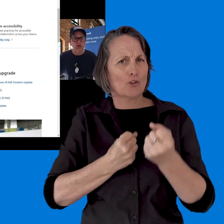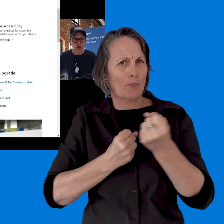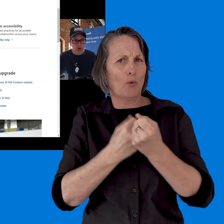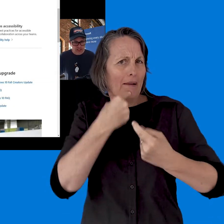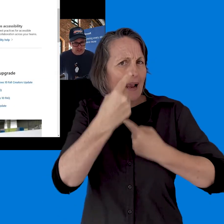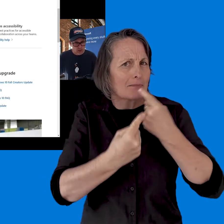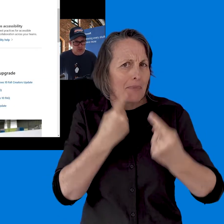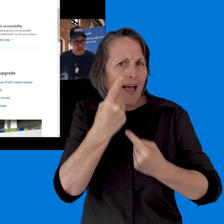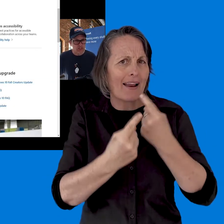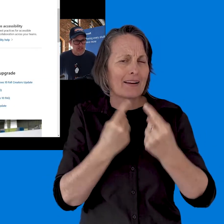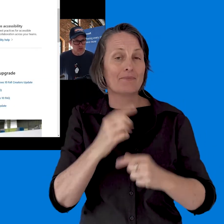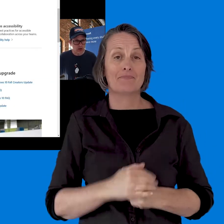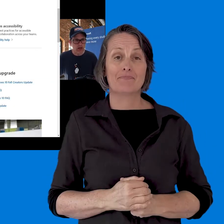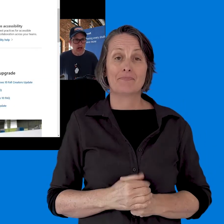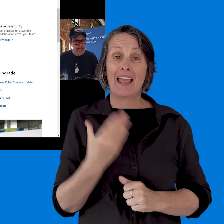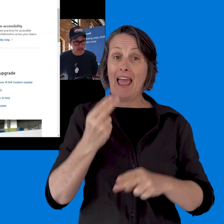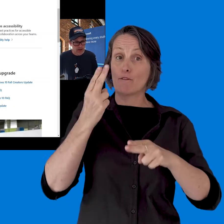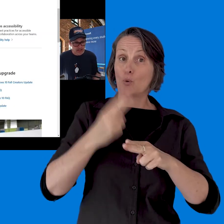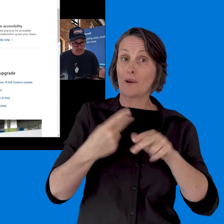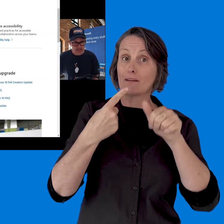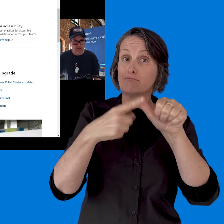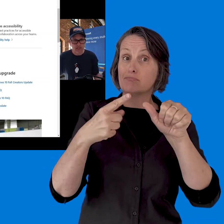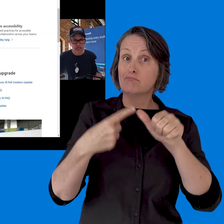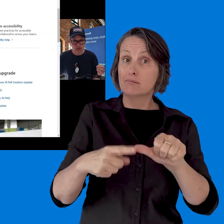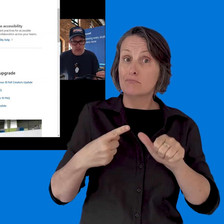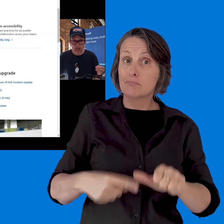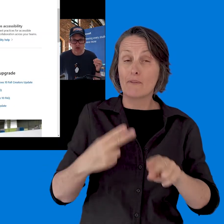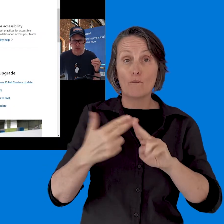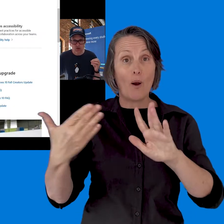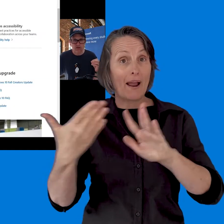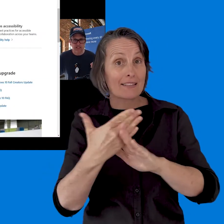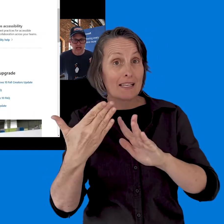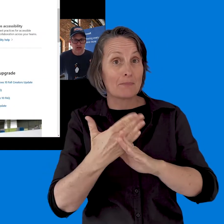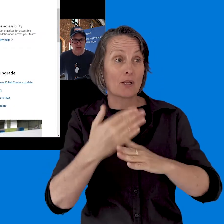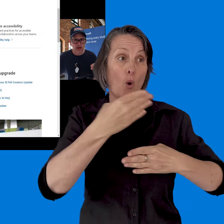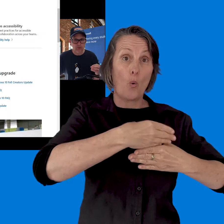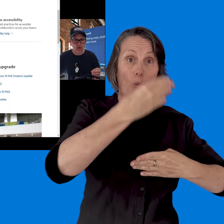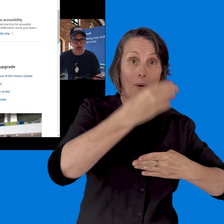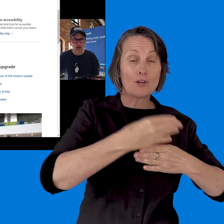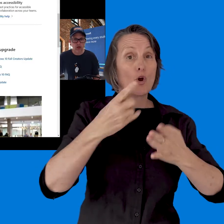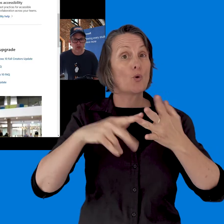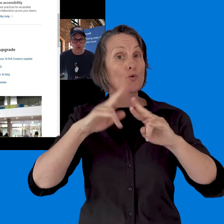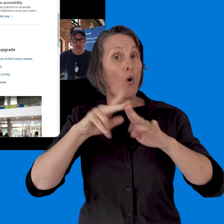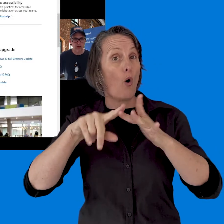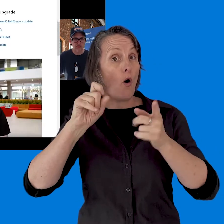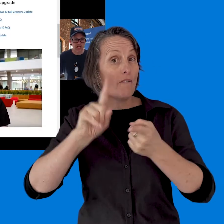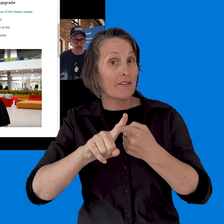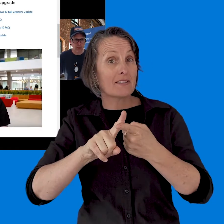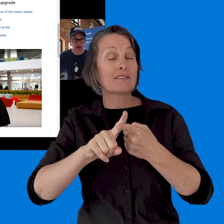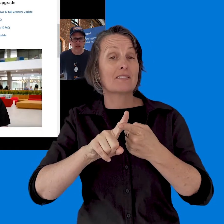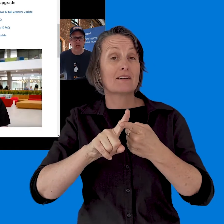We've got quick solutions as well. Again, around accessibility, Windows, Office and the Windows 10 upgrade.